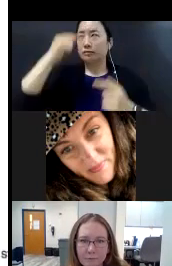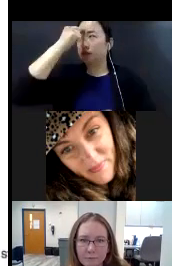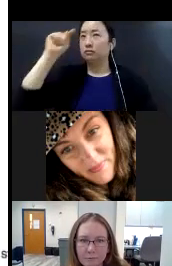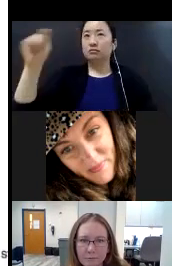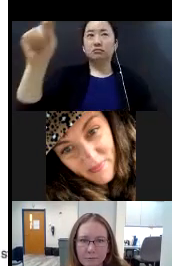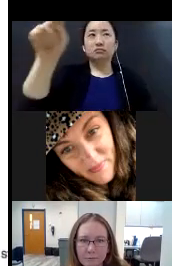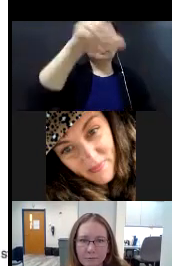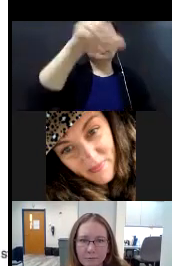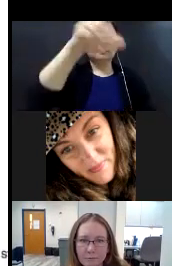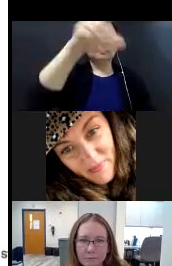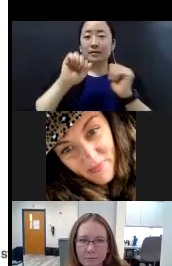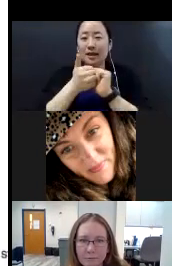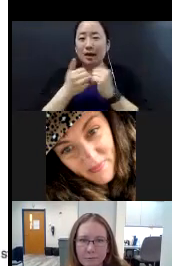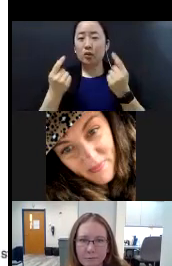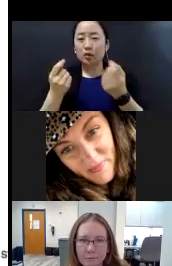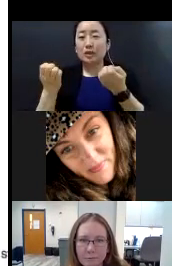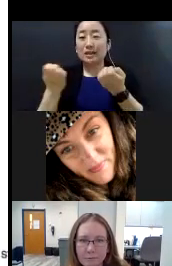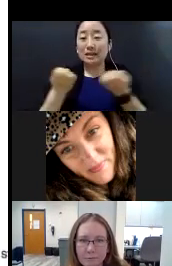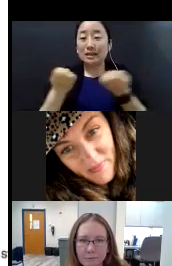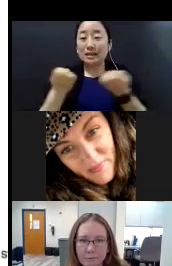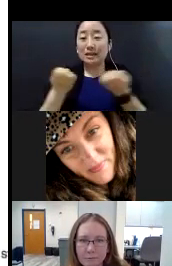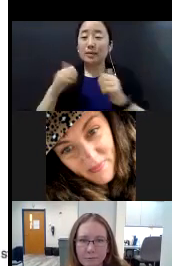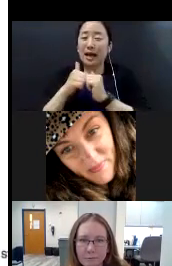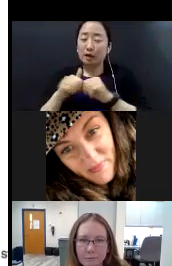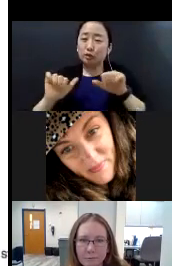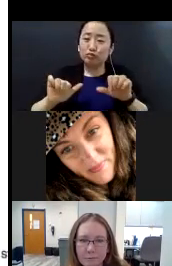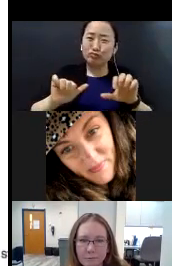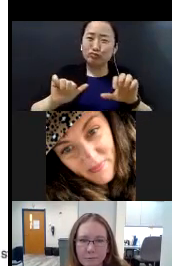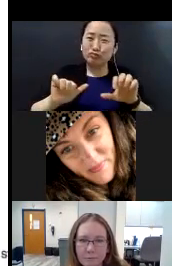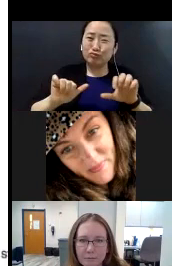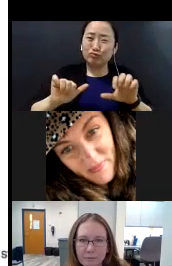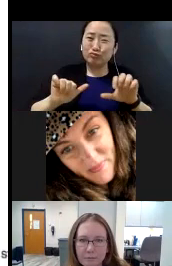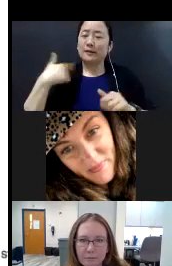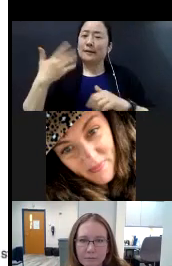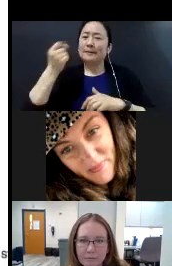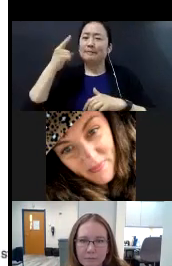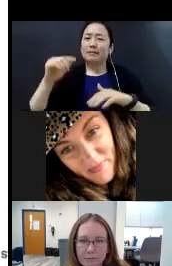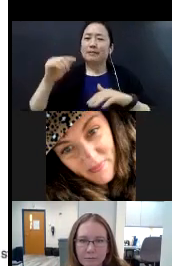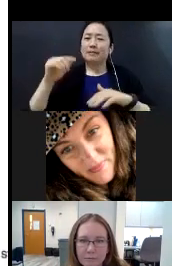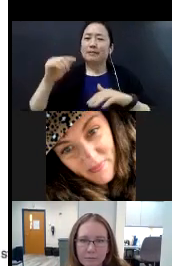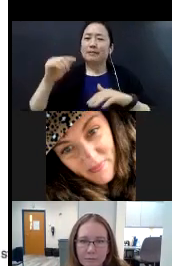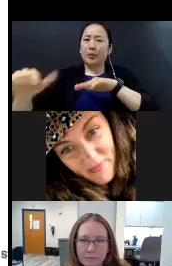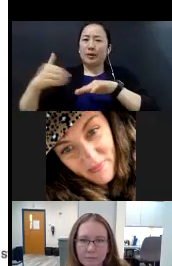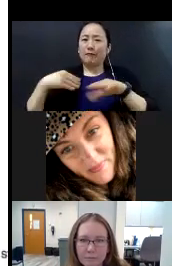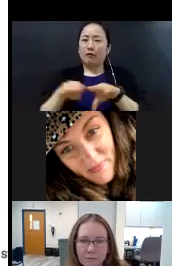EQUIPMENT OVER CARPET AND ALL THOSE EXTRA THINGS WITH RETURNING TO THE HOME AND MAKING IT MORE